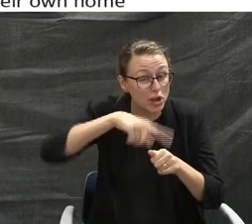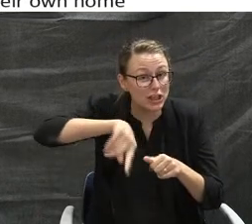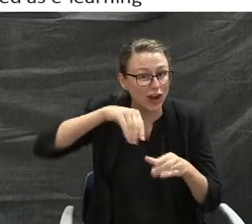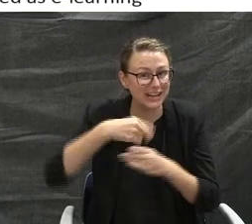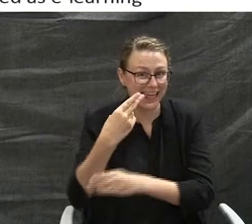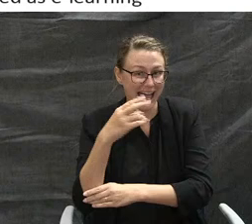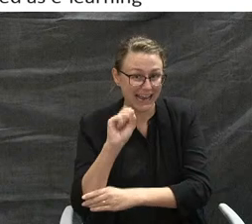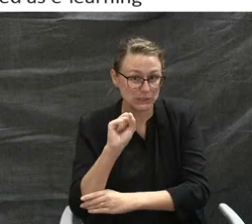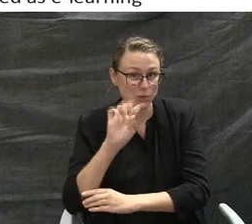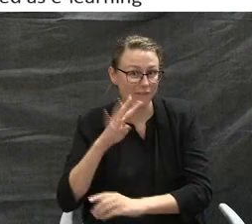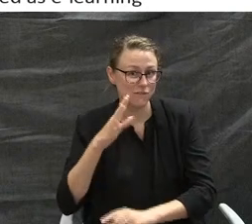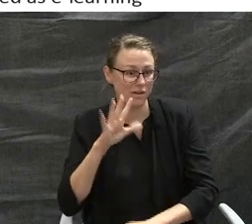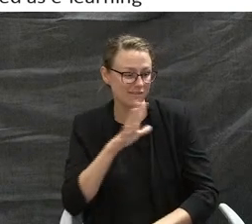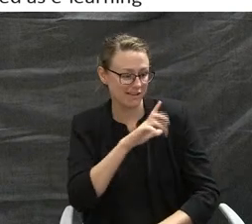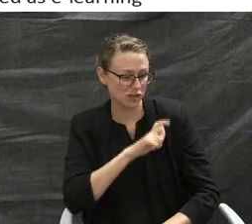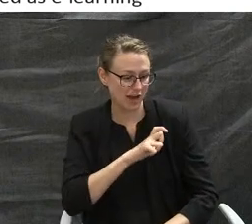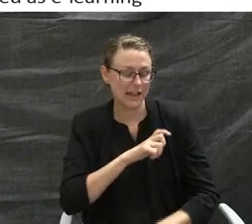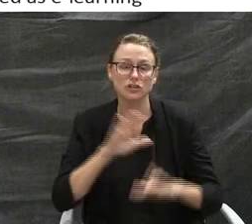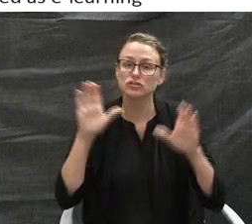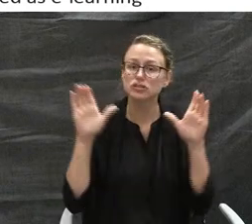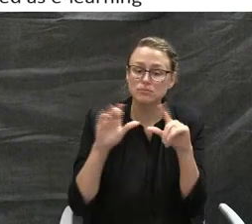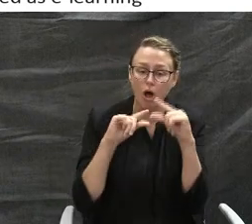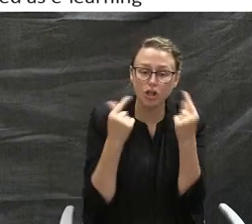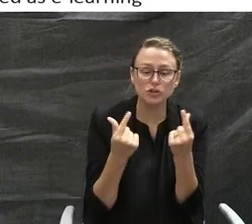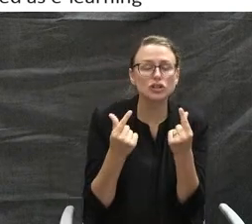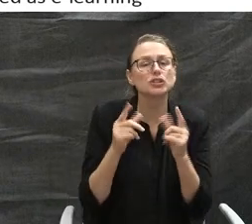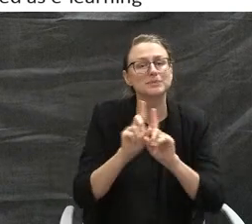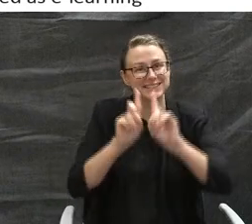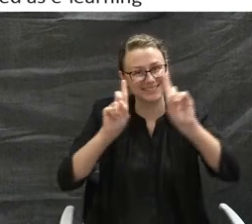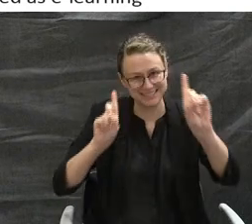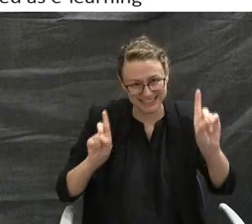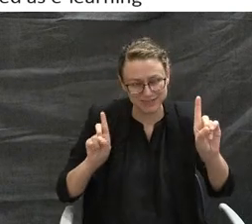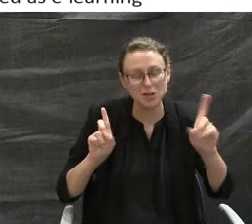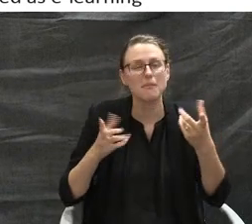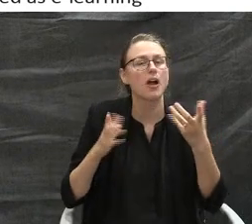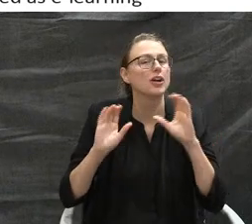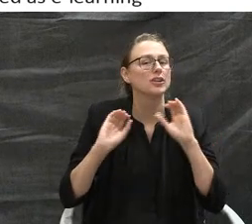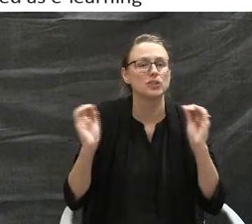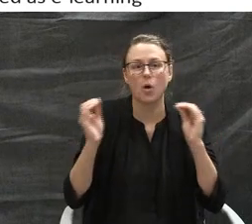high school now and small groups 6 feet apart at no more than 50%